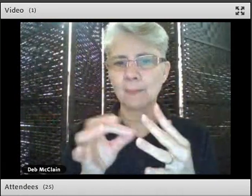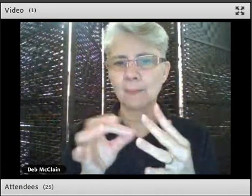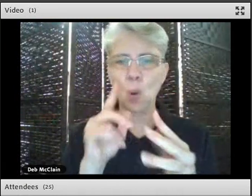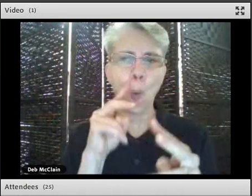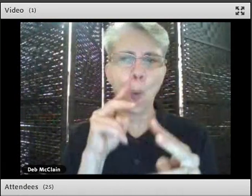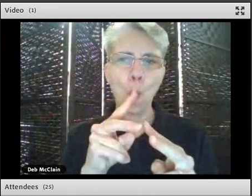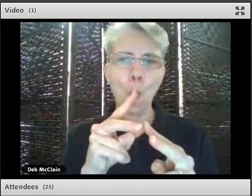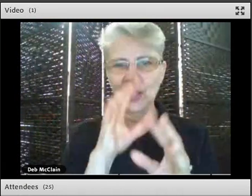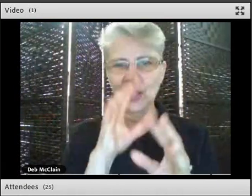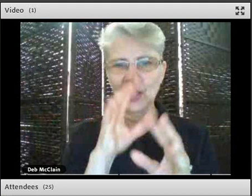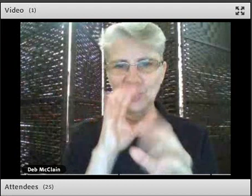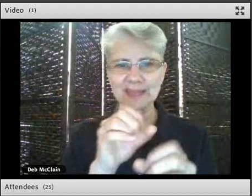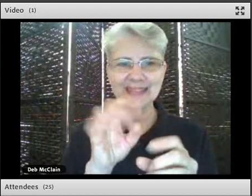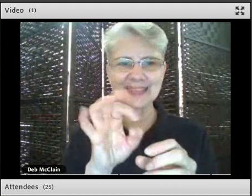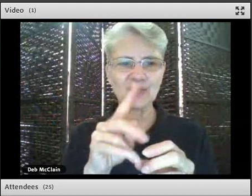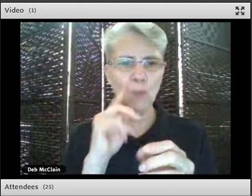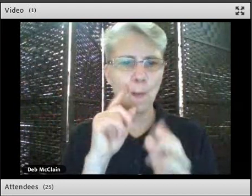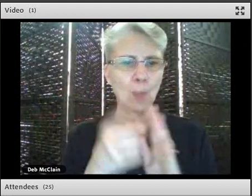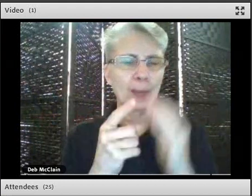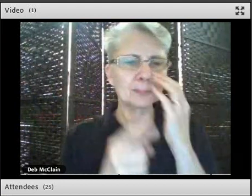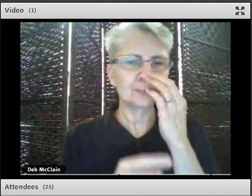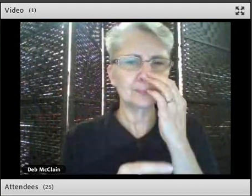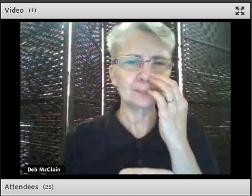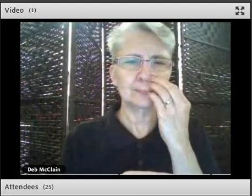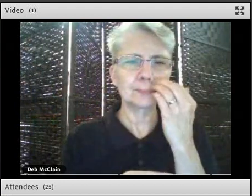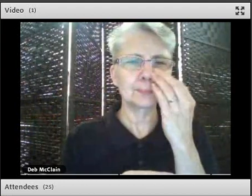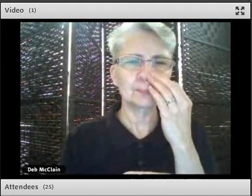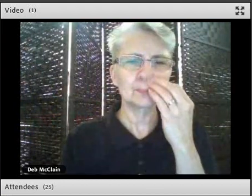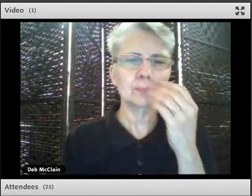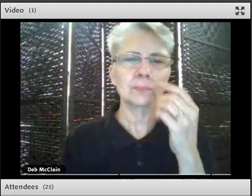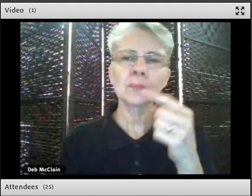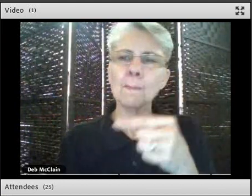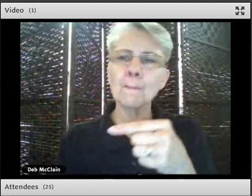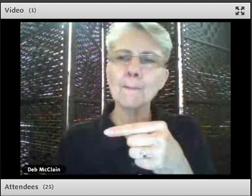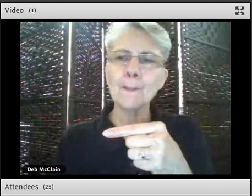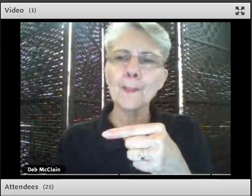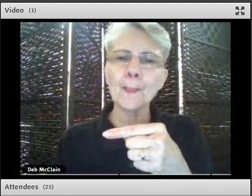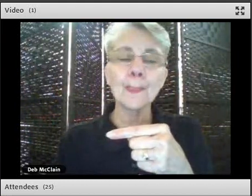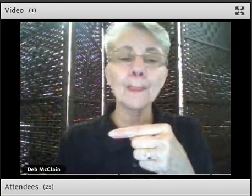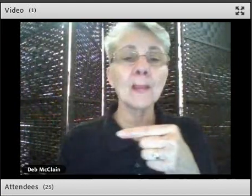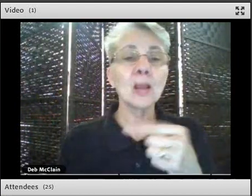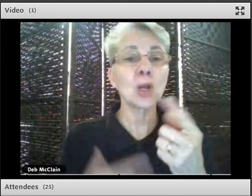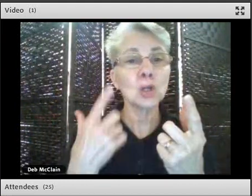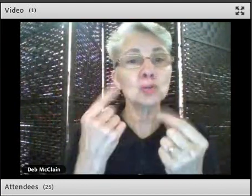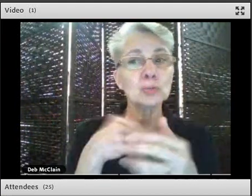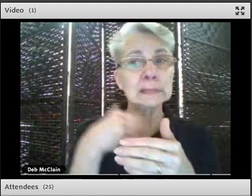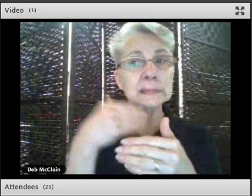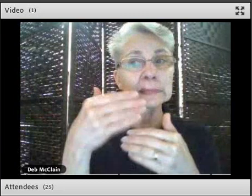There we go. Plan B is going to be to use the container. So, on the container, we've got a title.